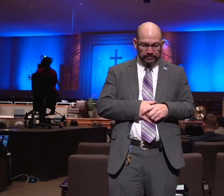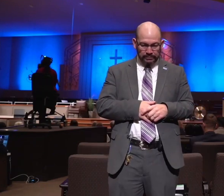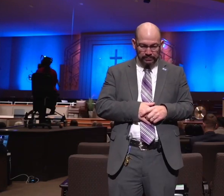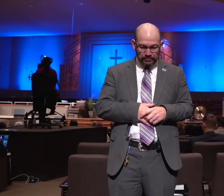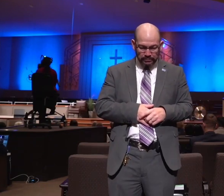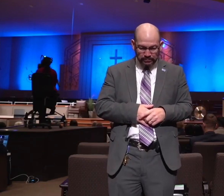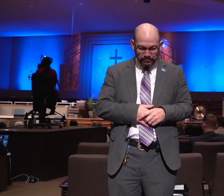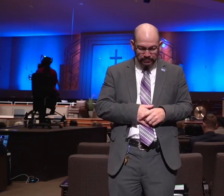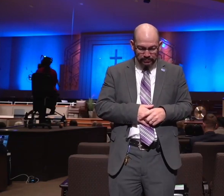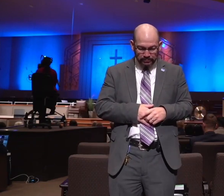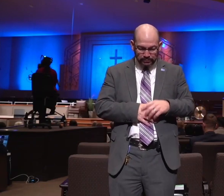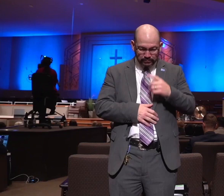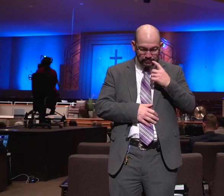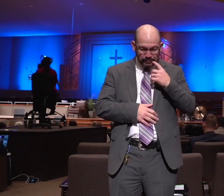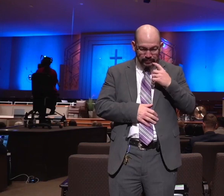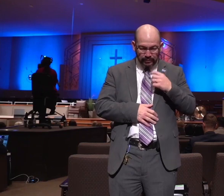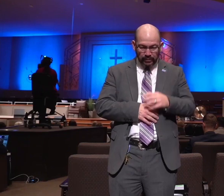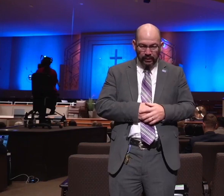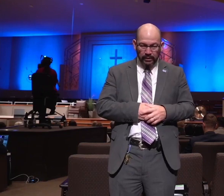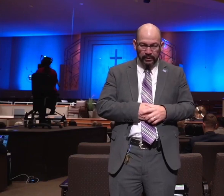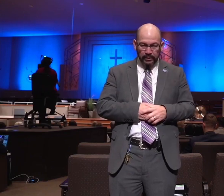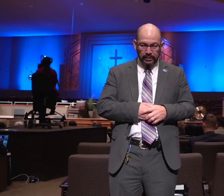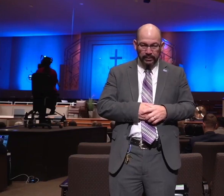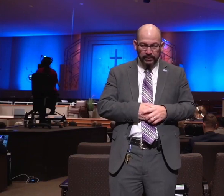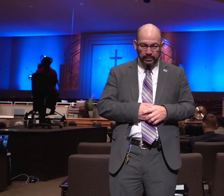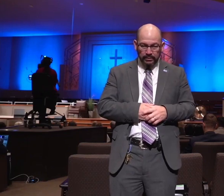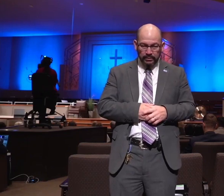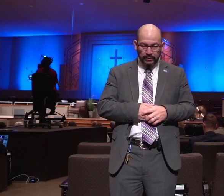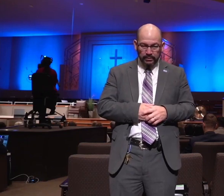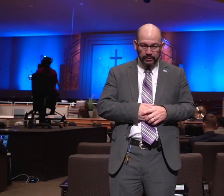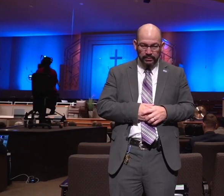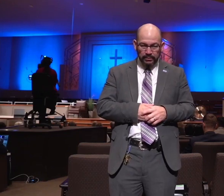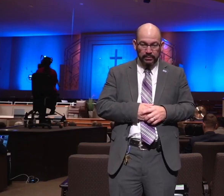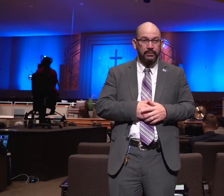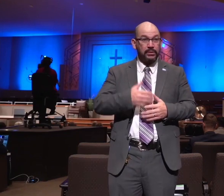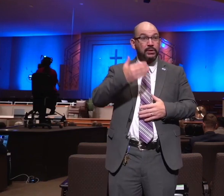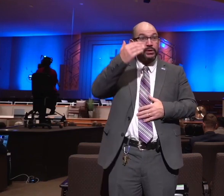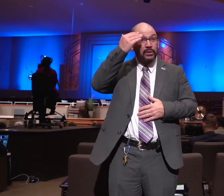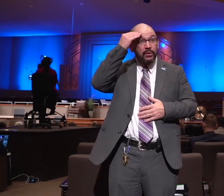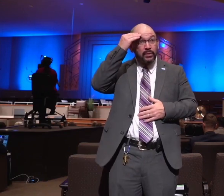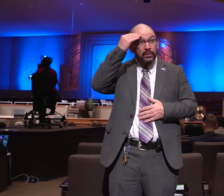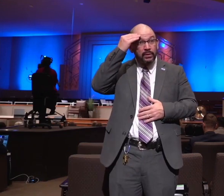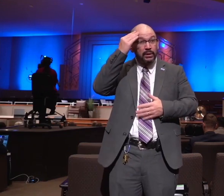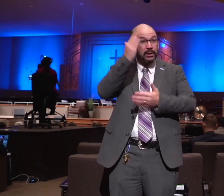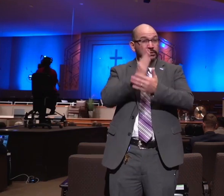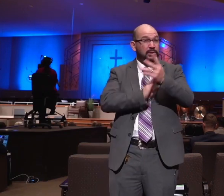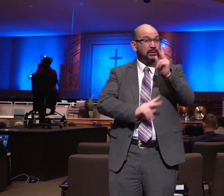you'll have as much fruit as you have people who don't go out a night or two